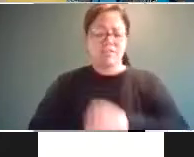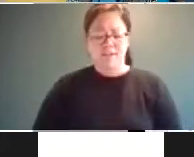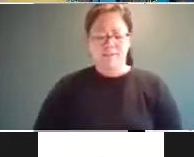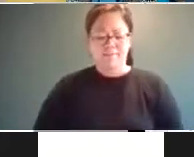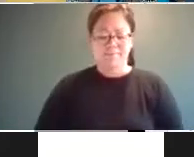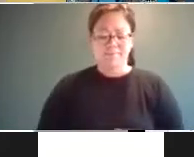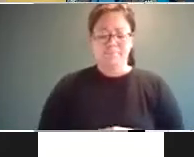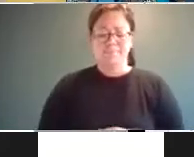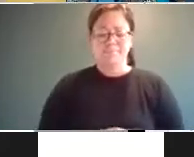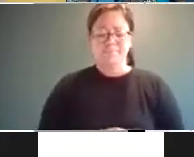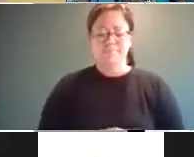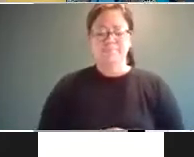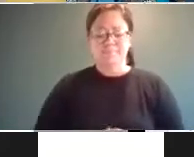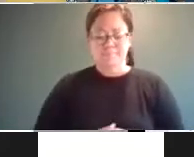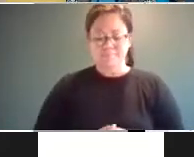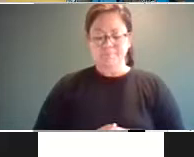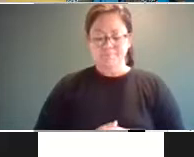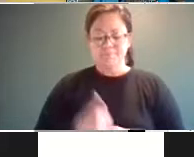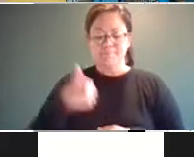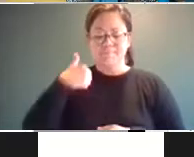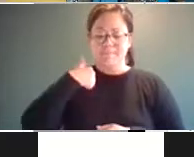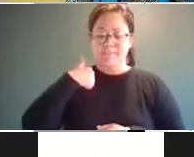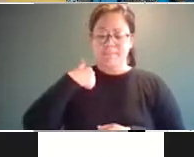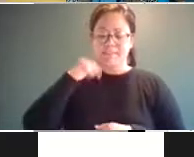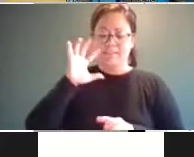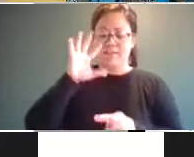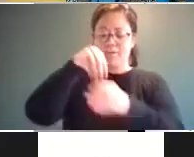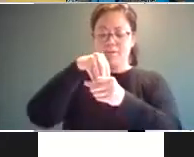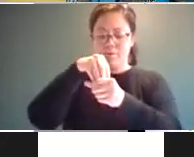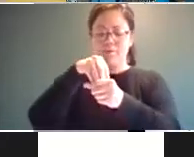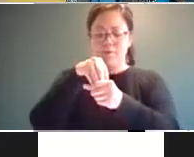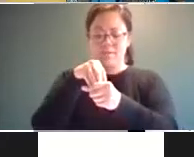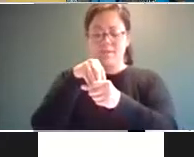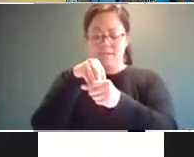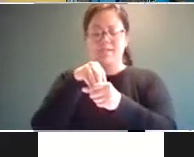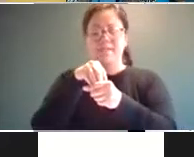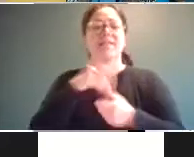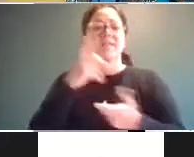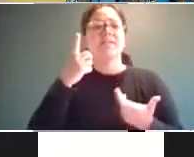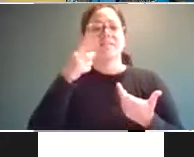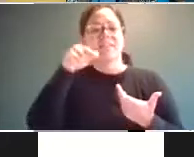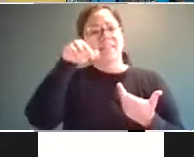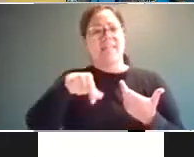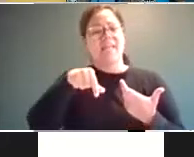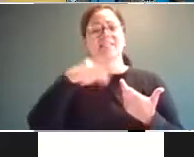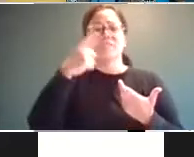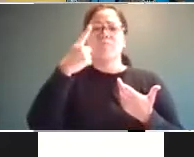So I included this delicious picture of ice cream here, because this is such one of those things in the summer.